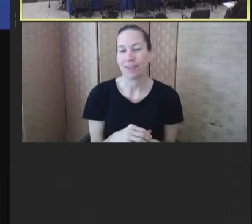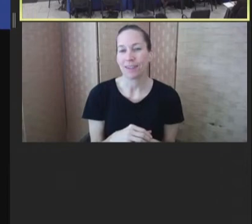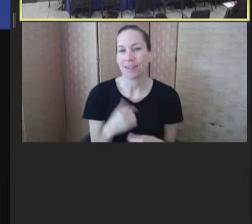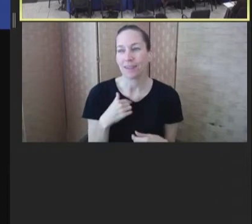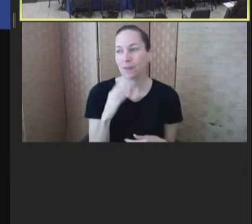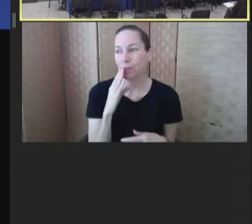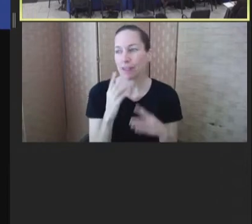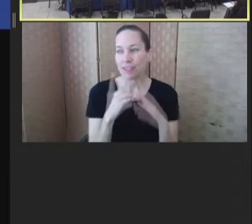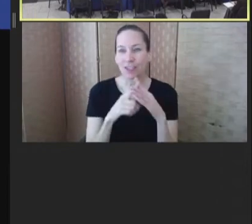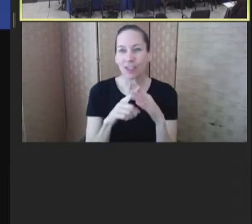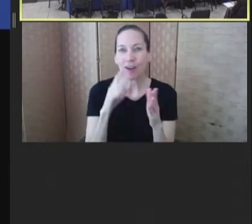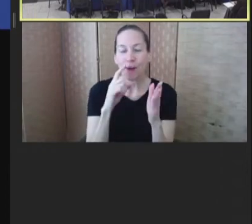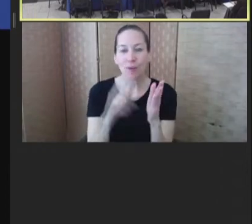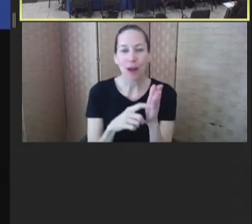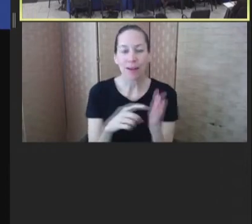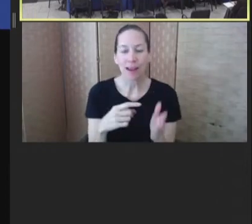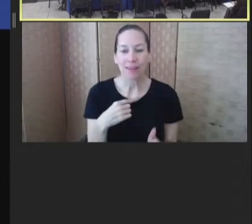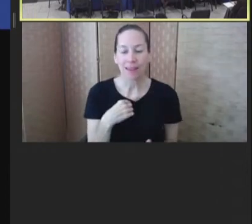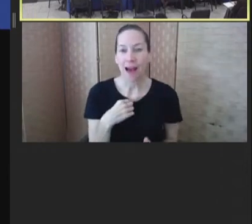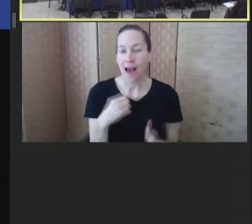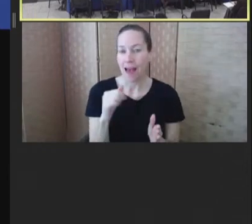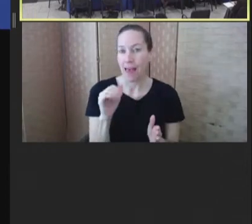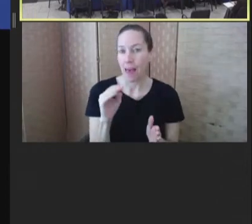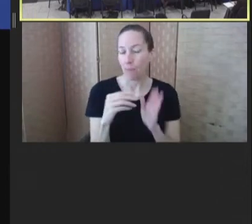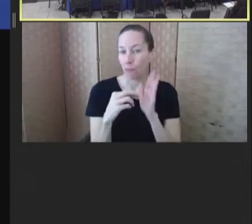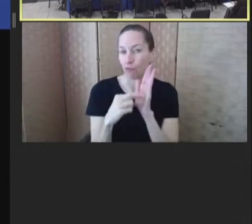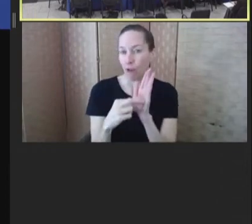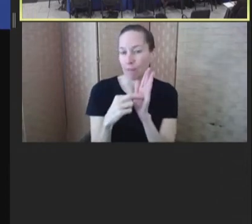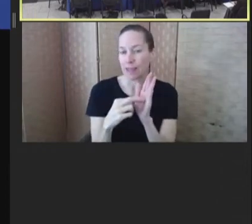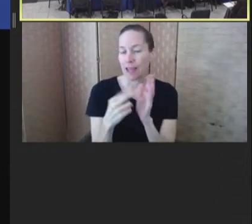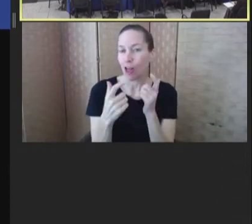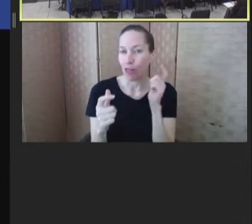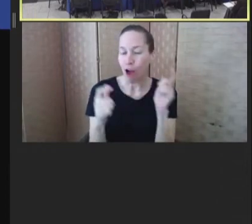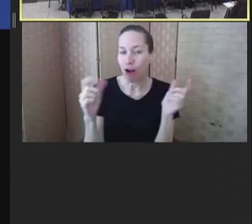recognizing that I'm representing a large number of people that worked very hard in